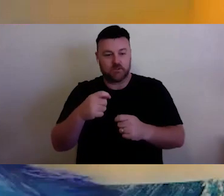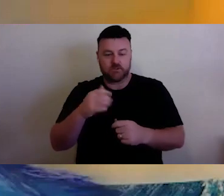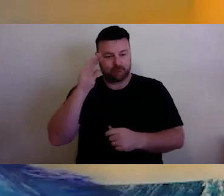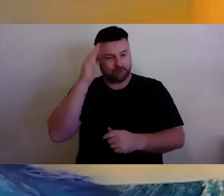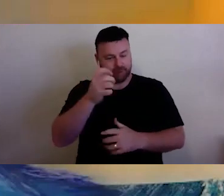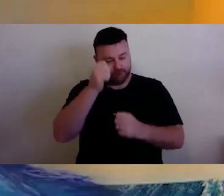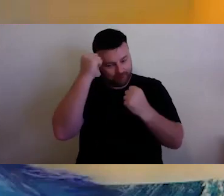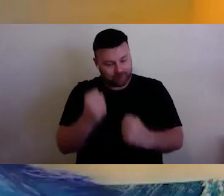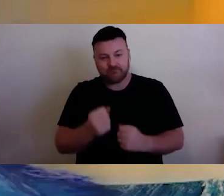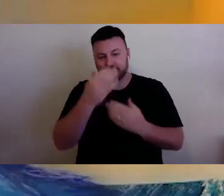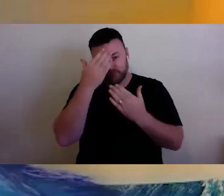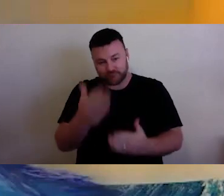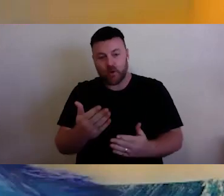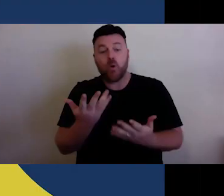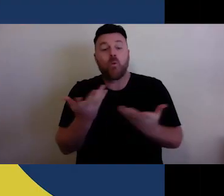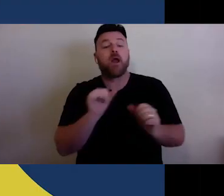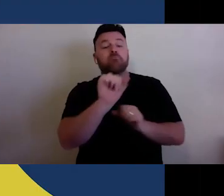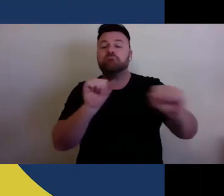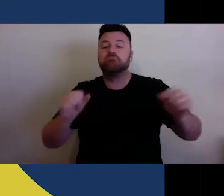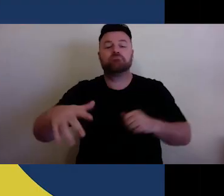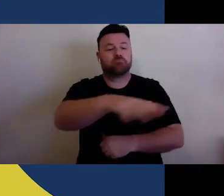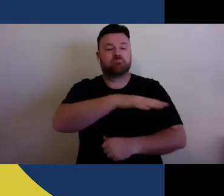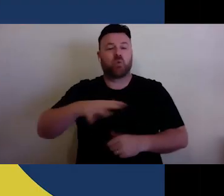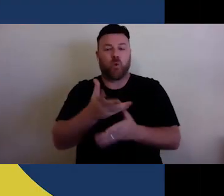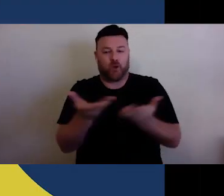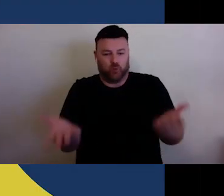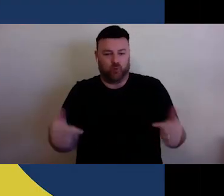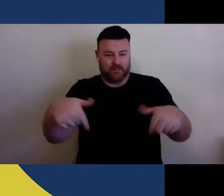where you stand today. I pay my deep respect to